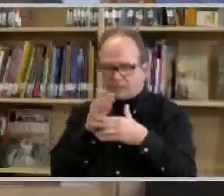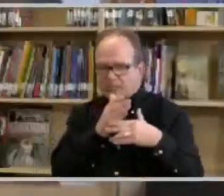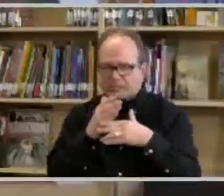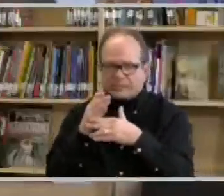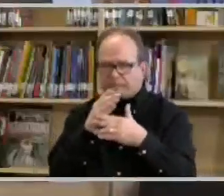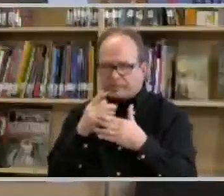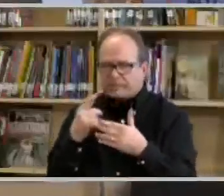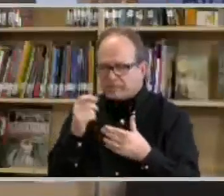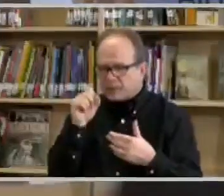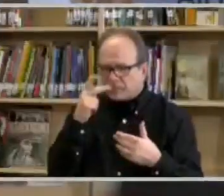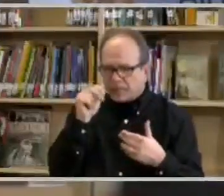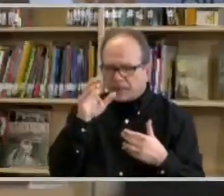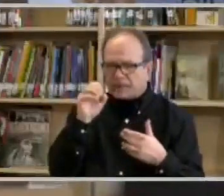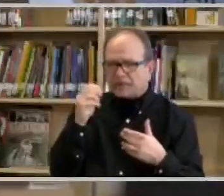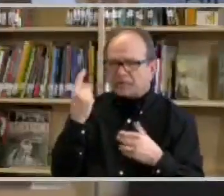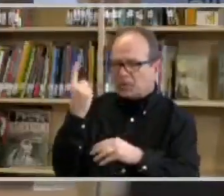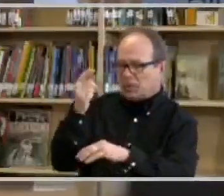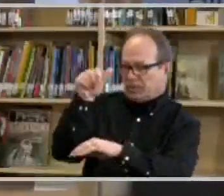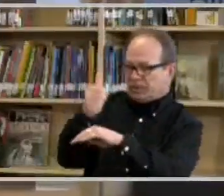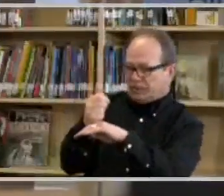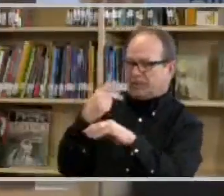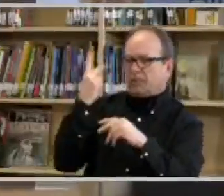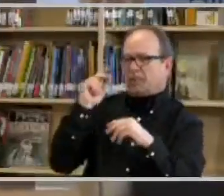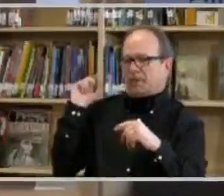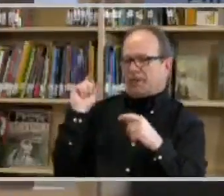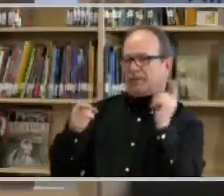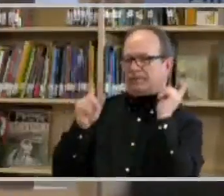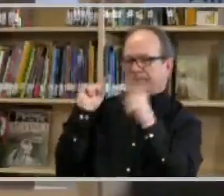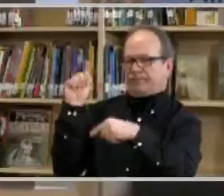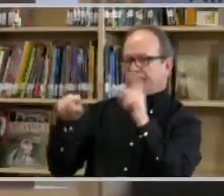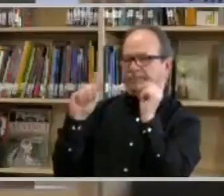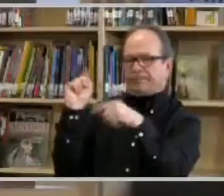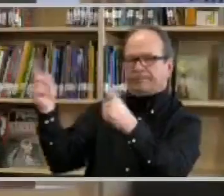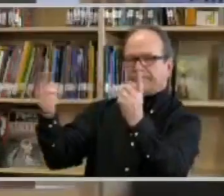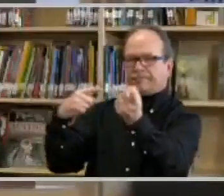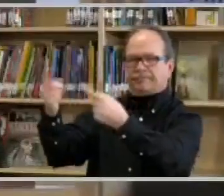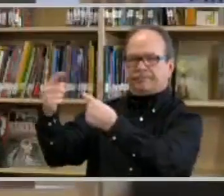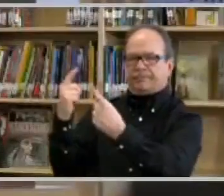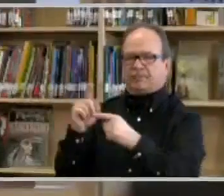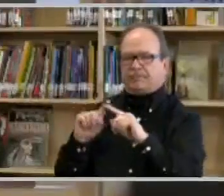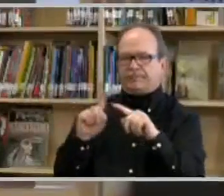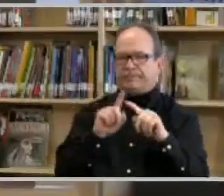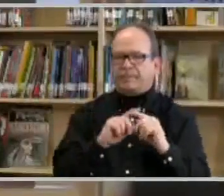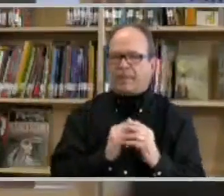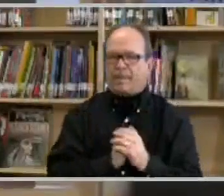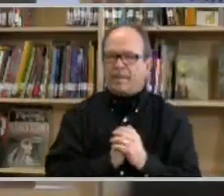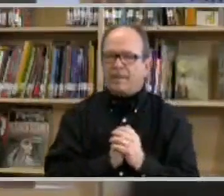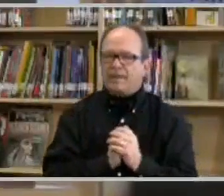IT'S SHARED SPACE THAT WE ALL OCCUPY. AND OF COURSE ONE OF THE WAYS TO